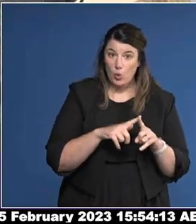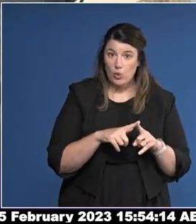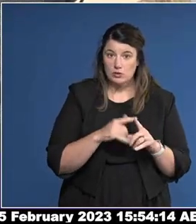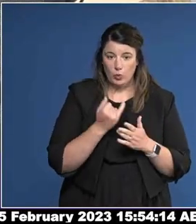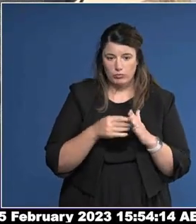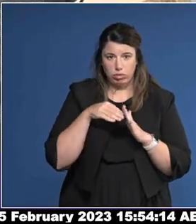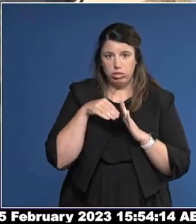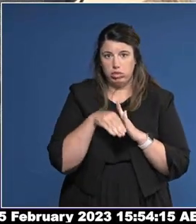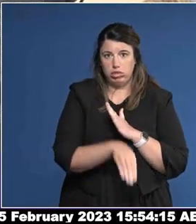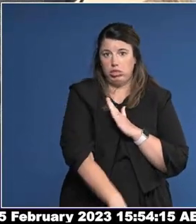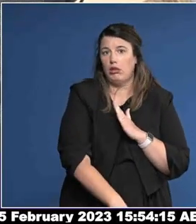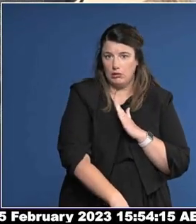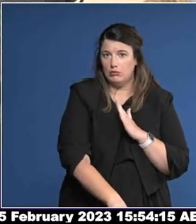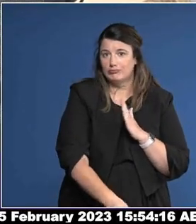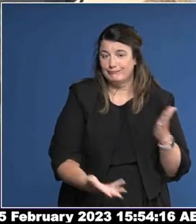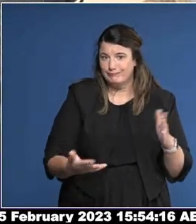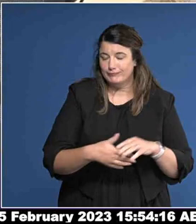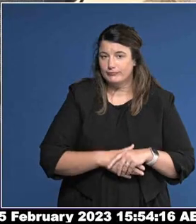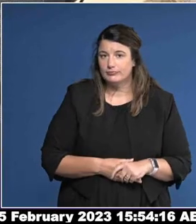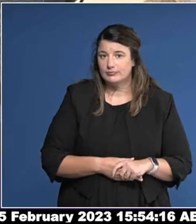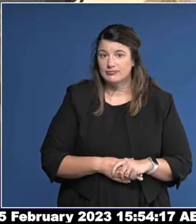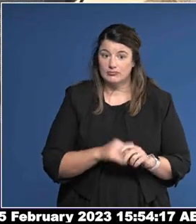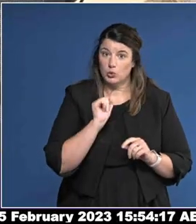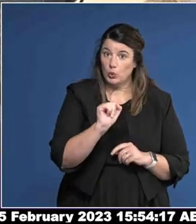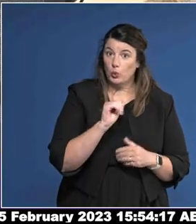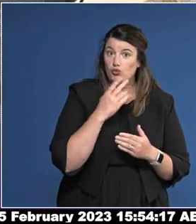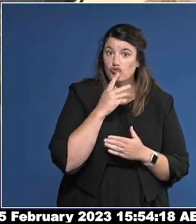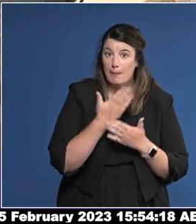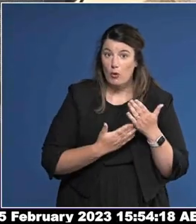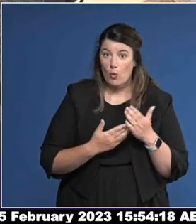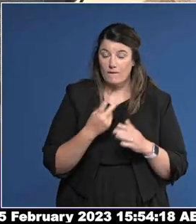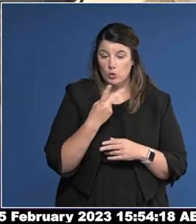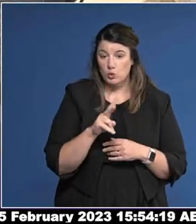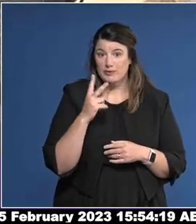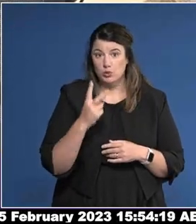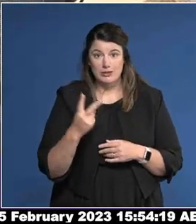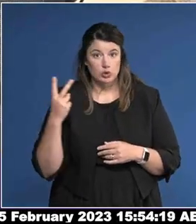Yes. MS DOWSETT: In NDS's annual report for 2022, there's an estimate - an